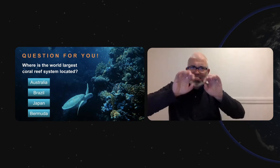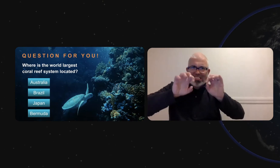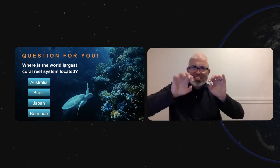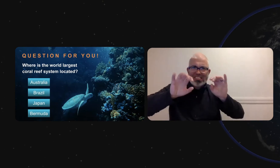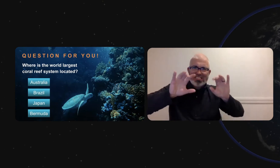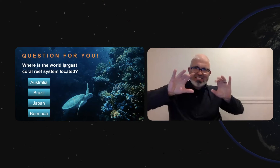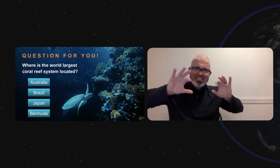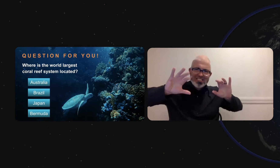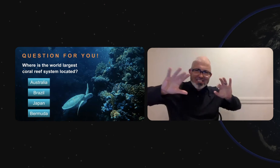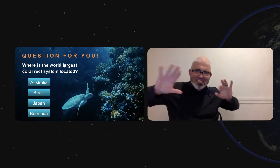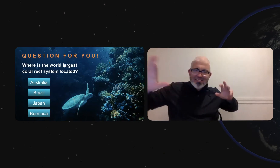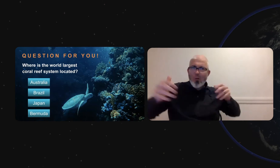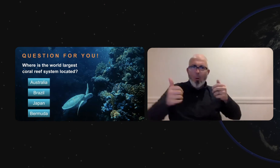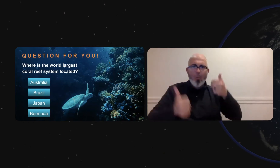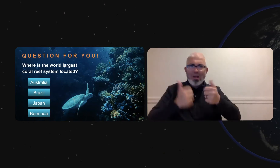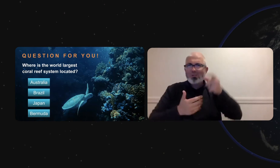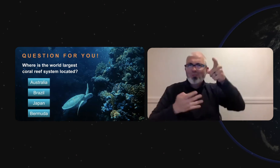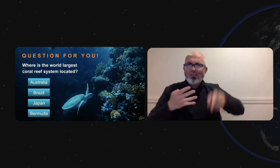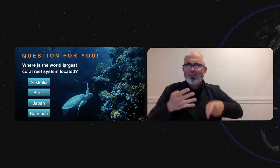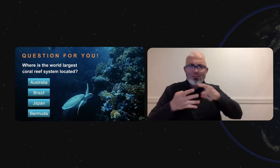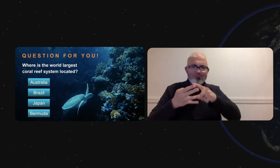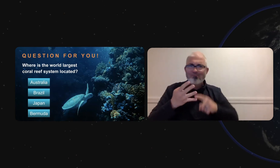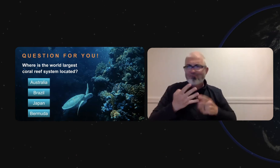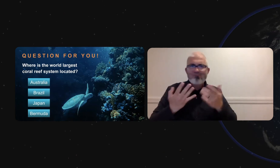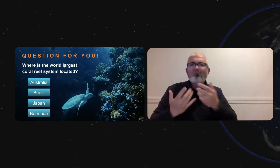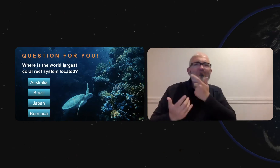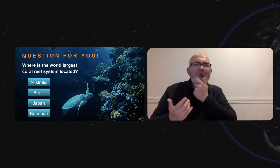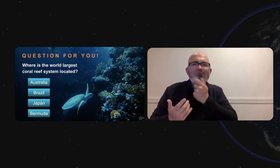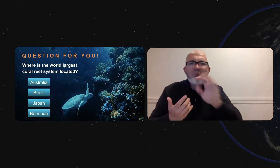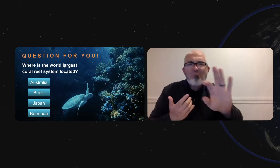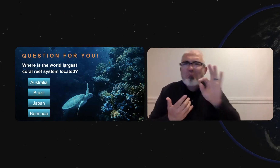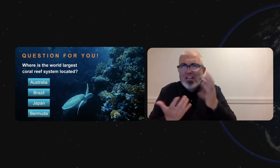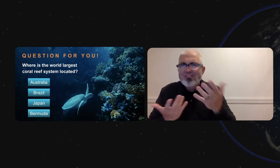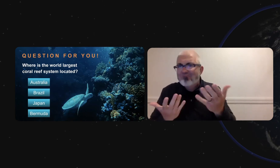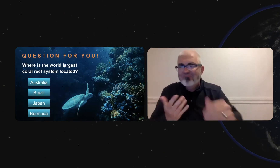How long is it? 4,160 miles long!